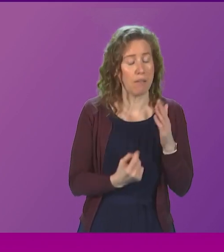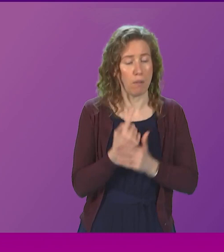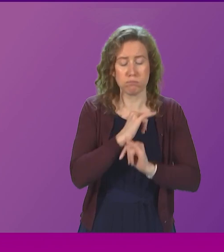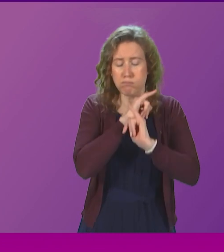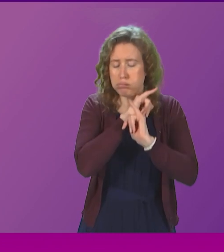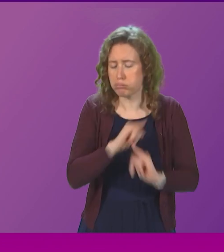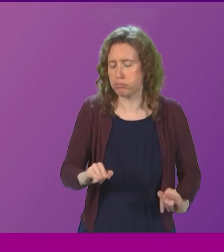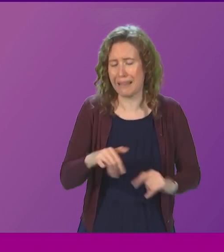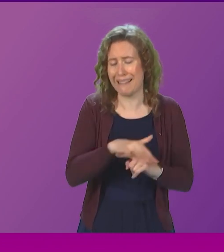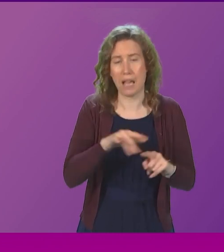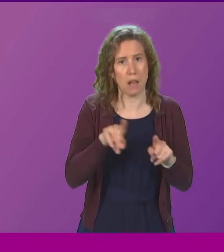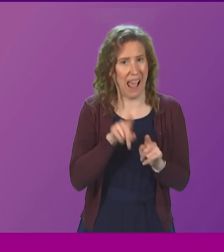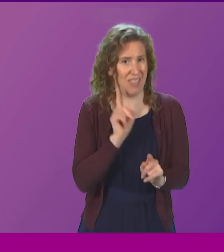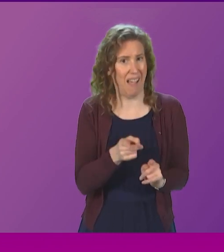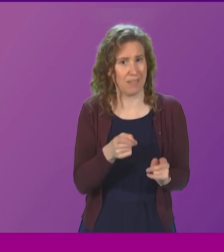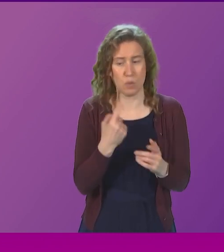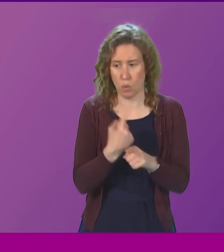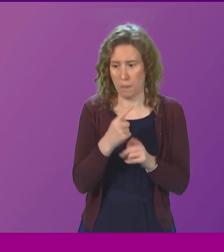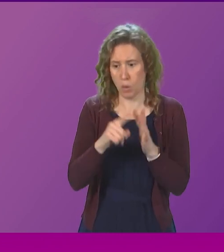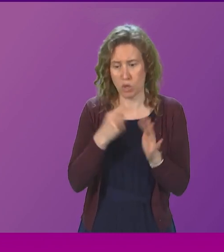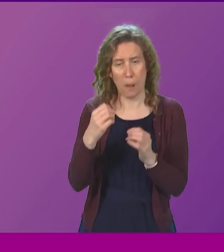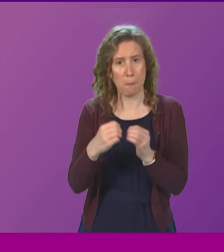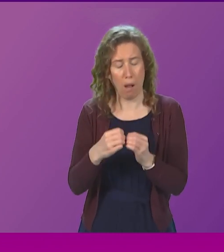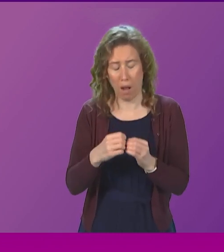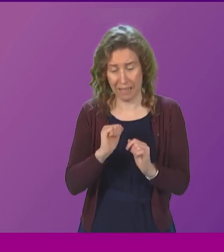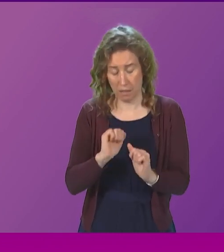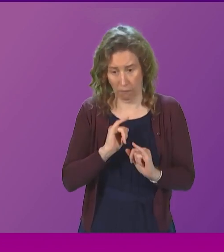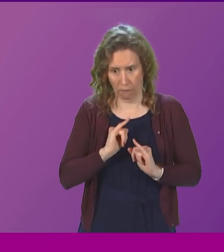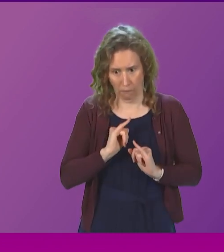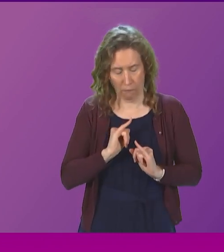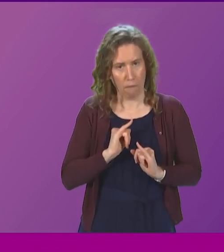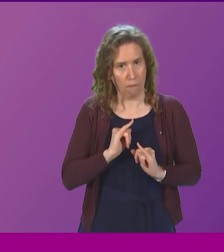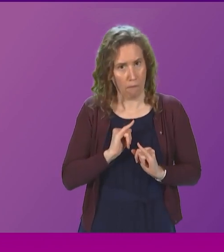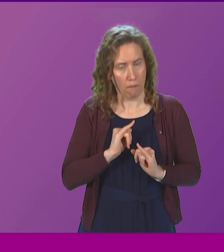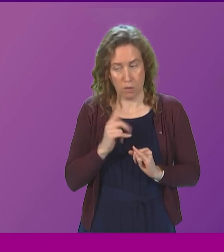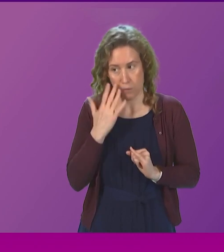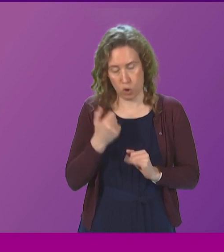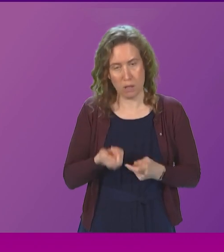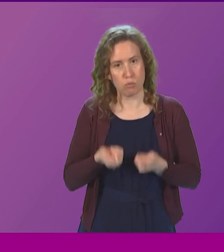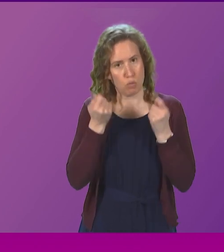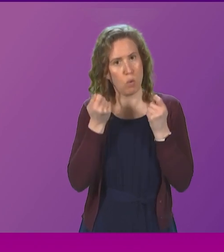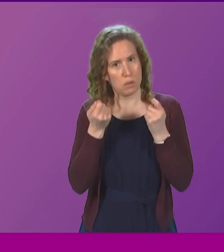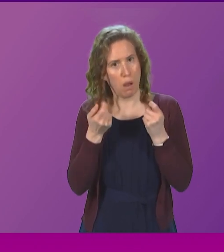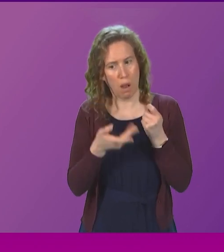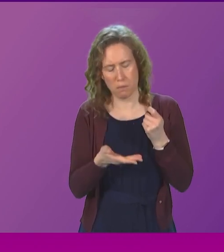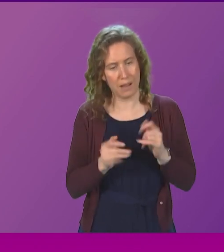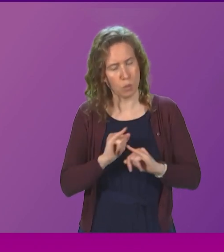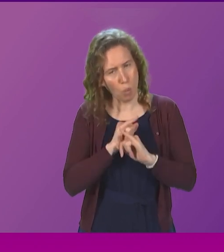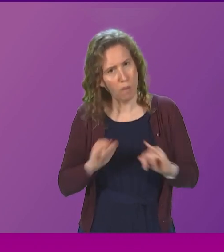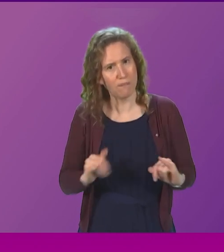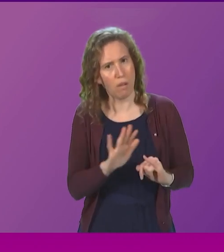cases, such as the case of Jill Barclay.